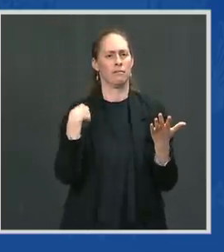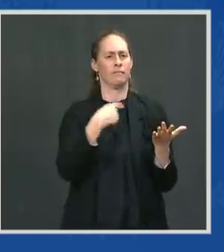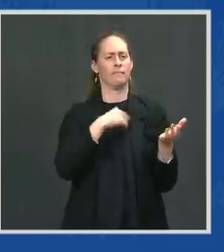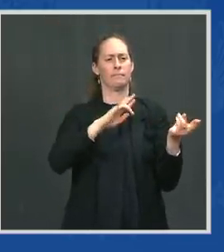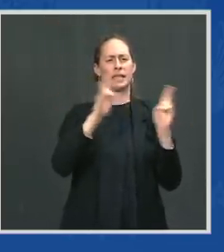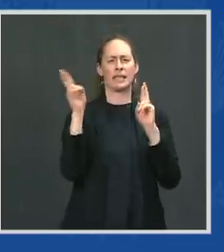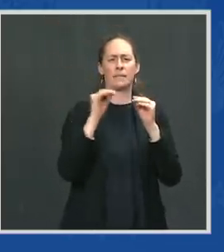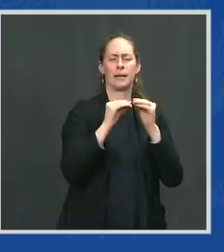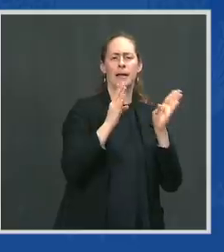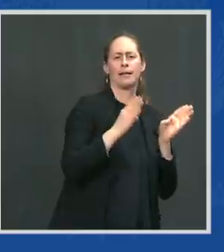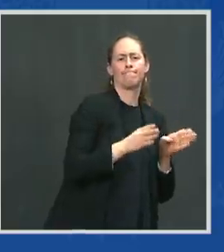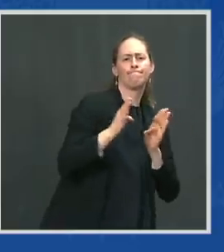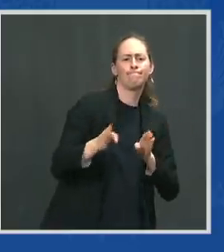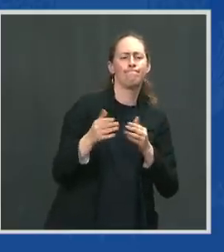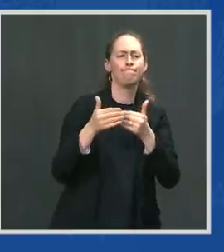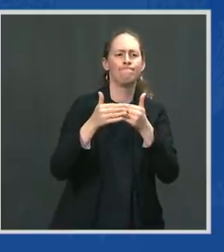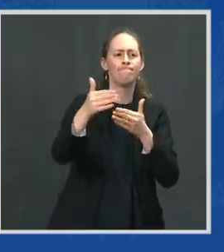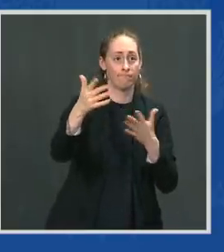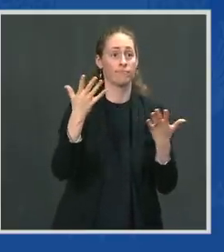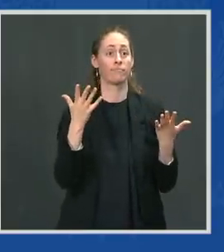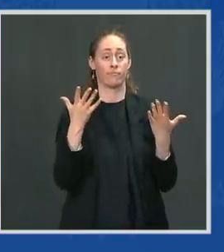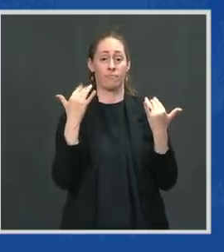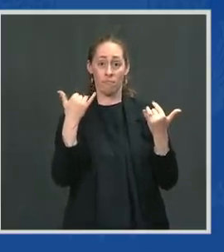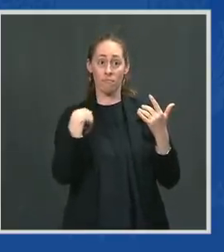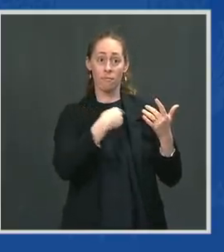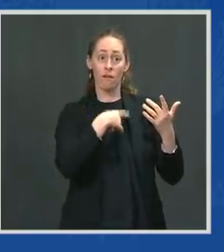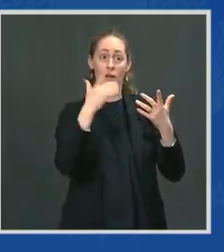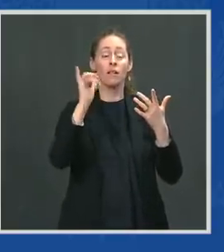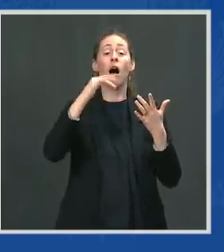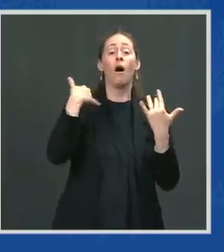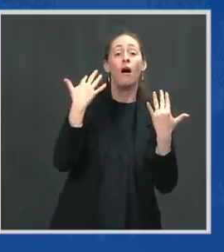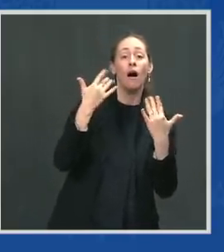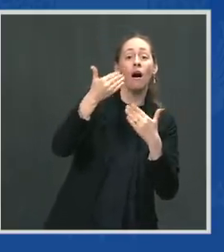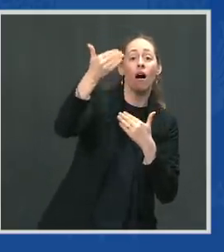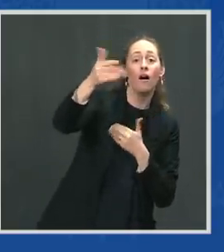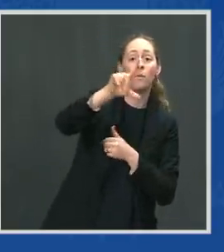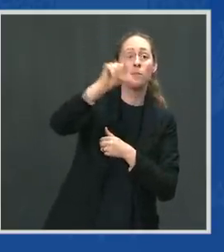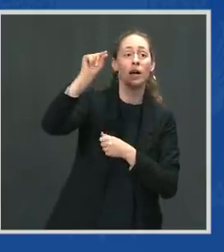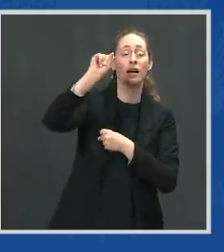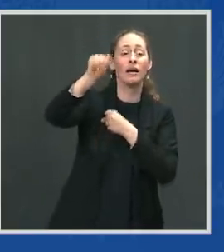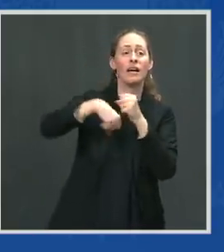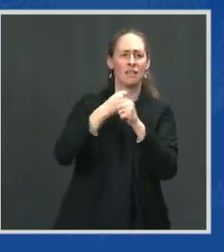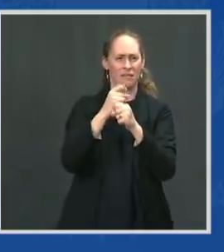if we fight the battles for the next 20 years, not the last 20.